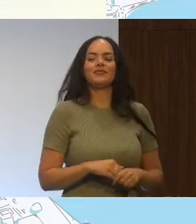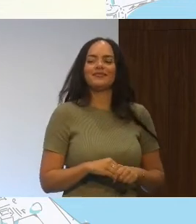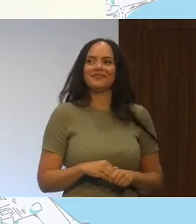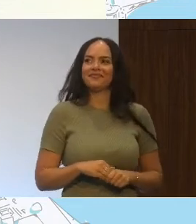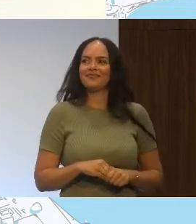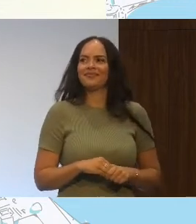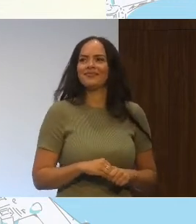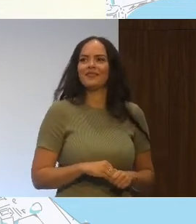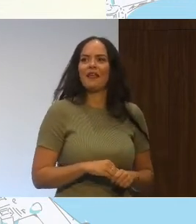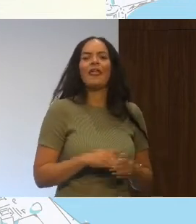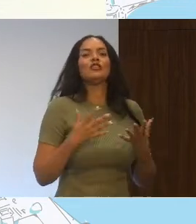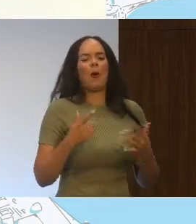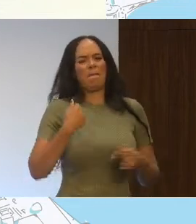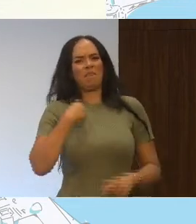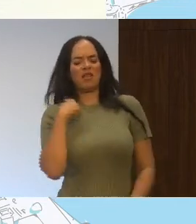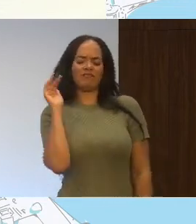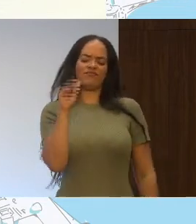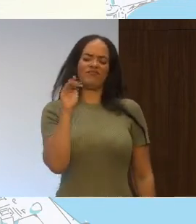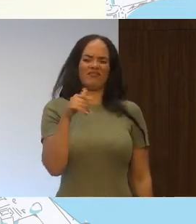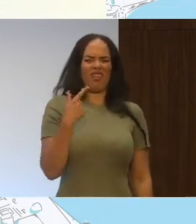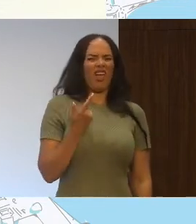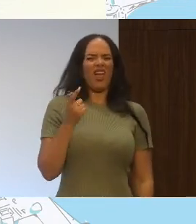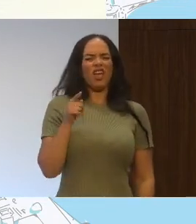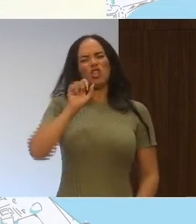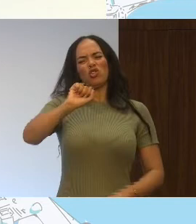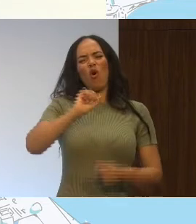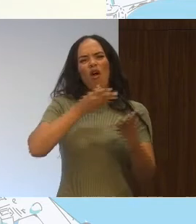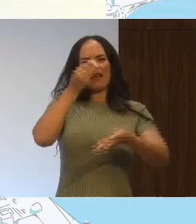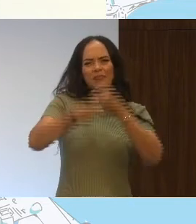you're giving about migraine, does it make any sense to me? I mean, it's it's not sensible.